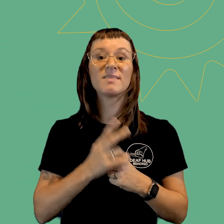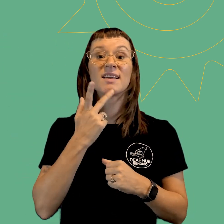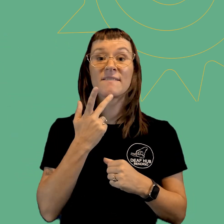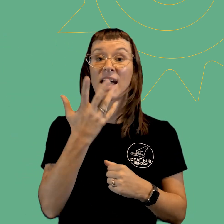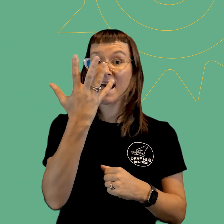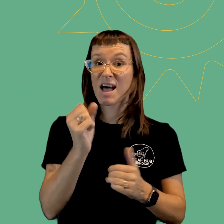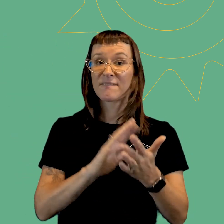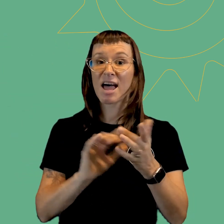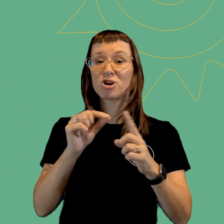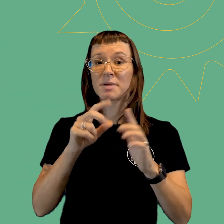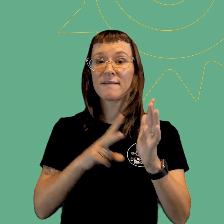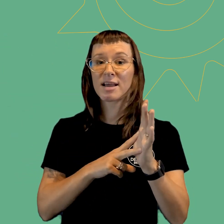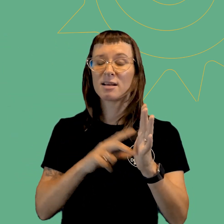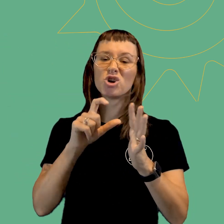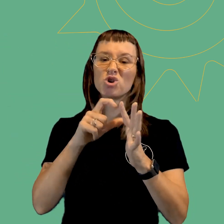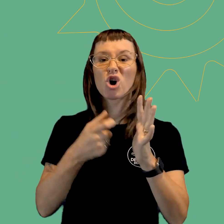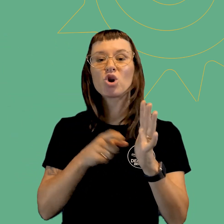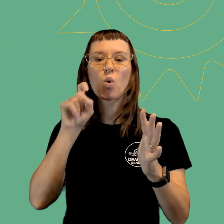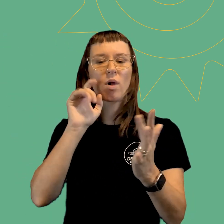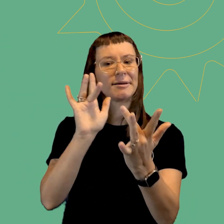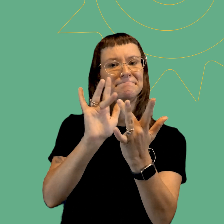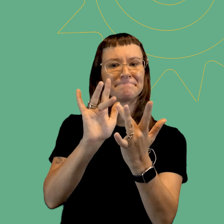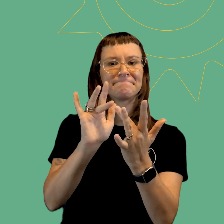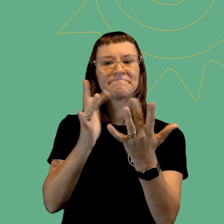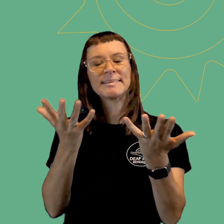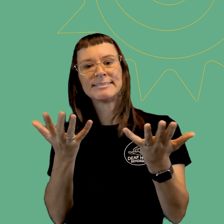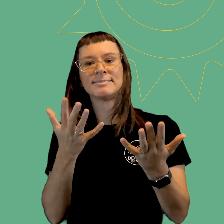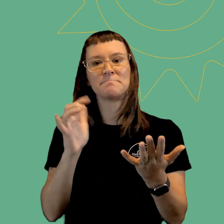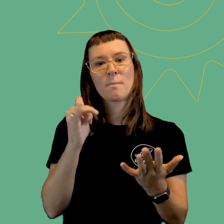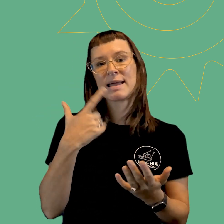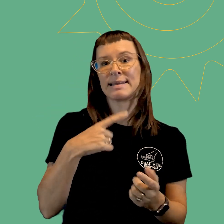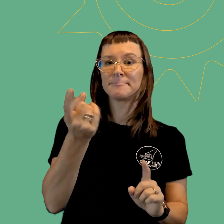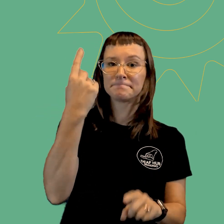test results show HPV your healthcare provider will let you know via phone or communication